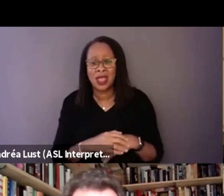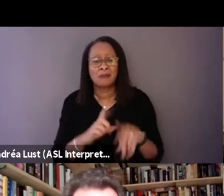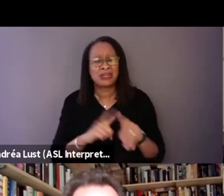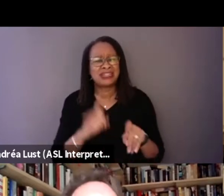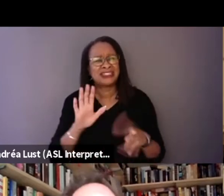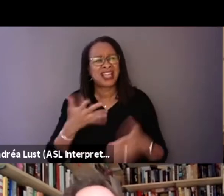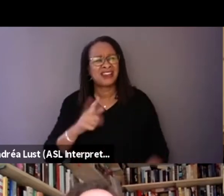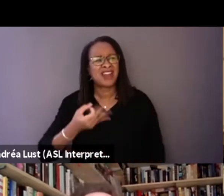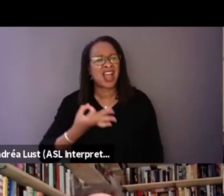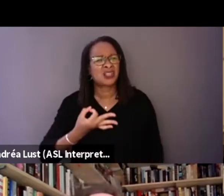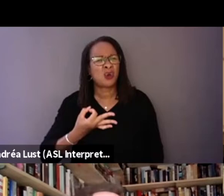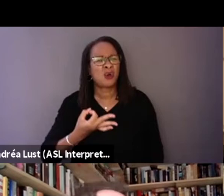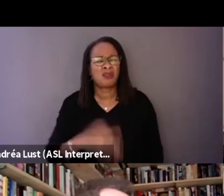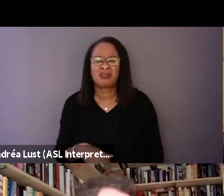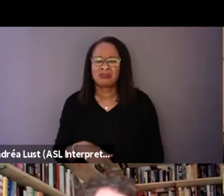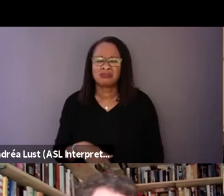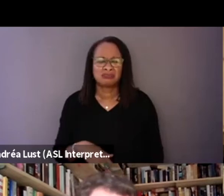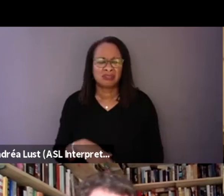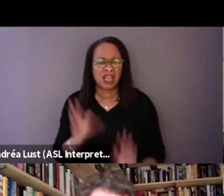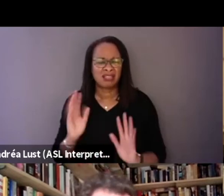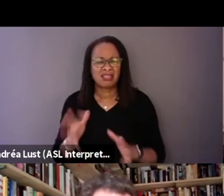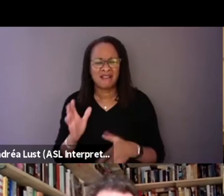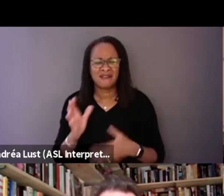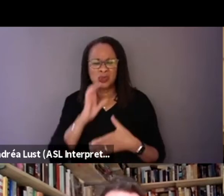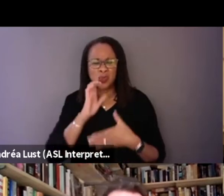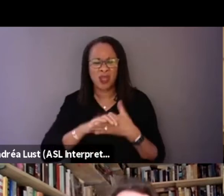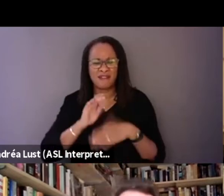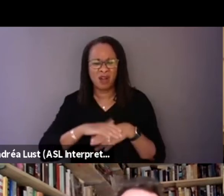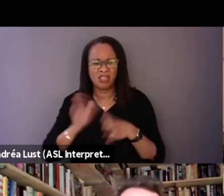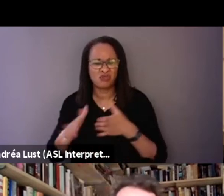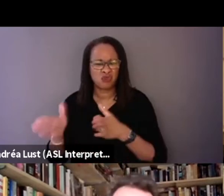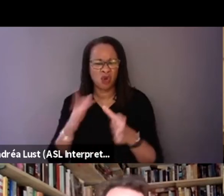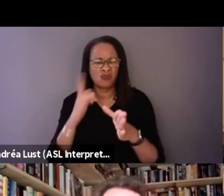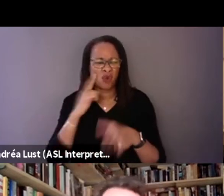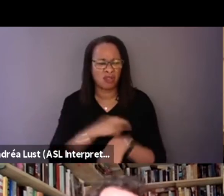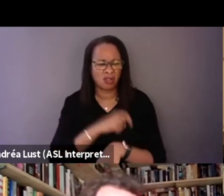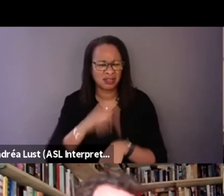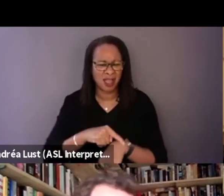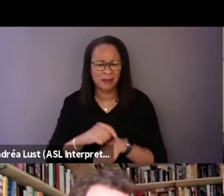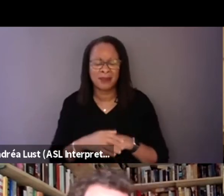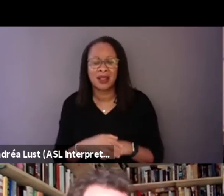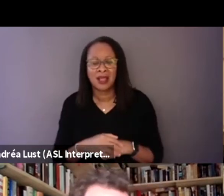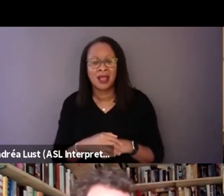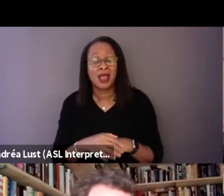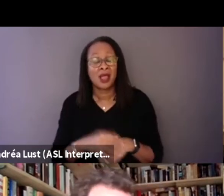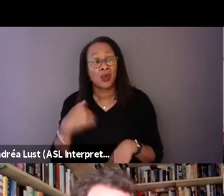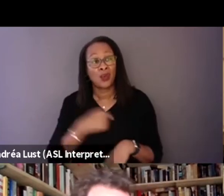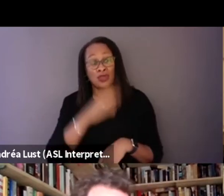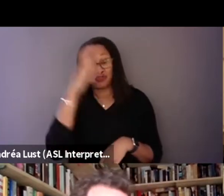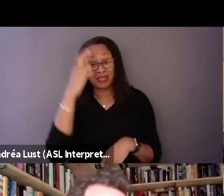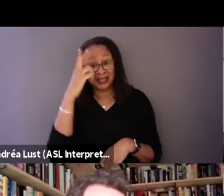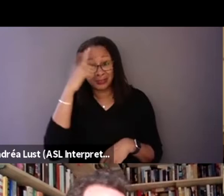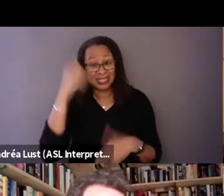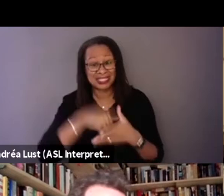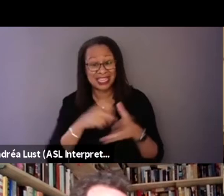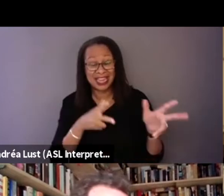I mean, he left his wife on the road for all that time. And we realized, because in the edit, he hadn't necessarily,